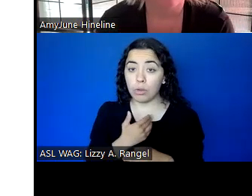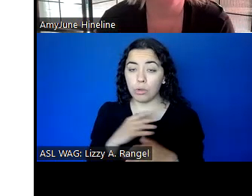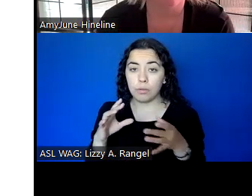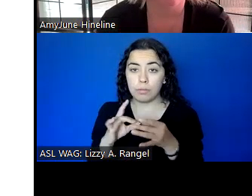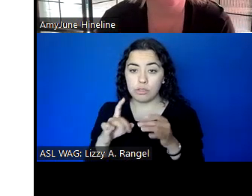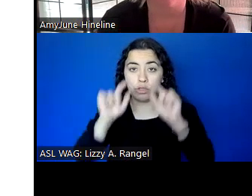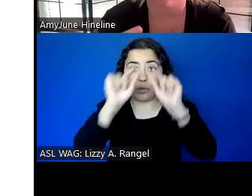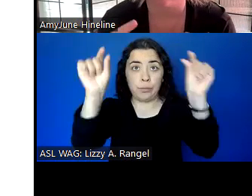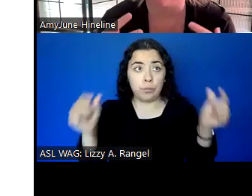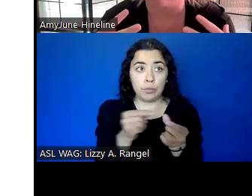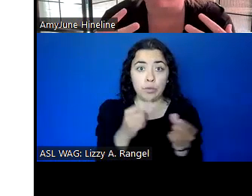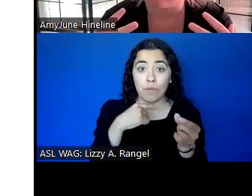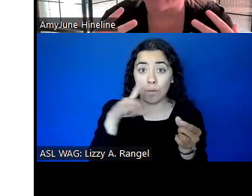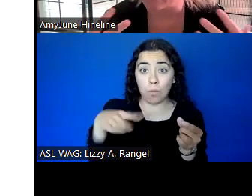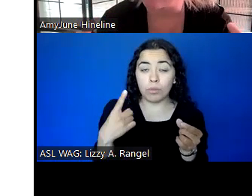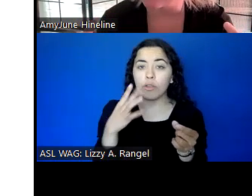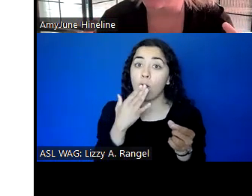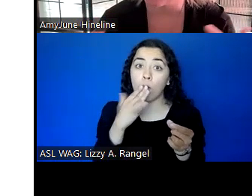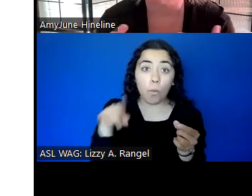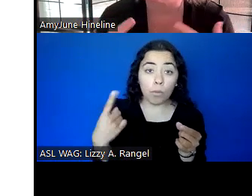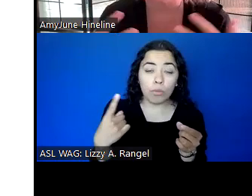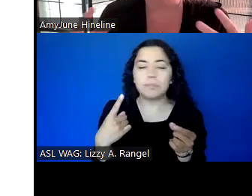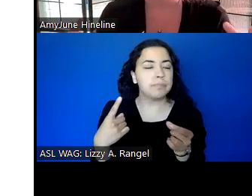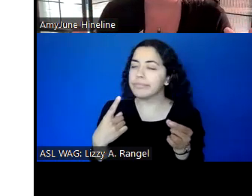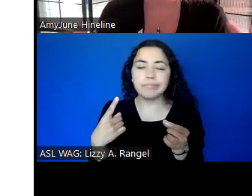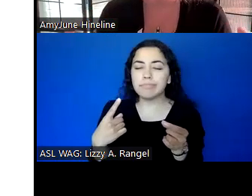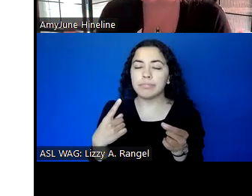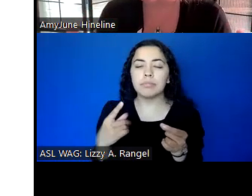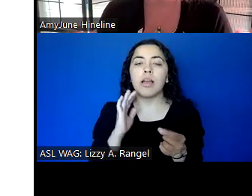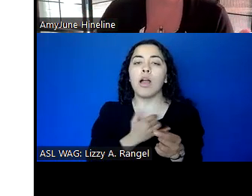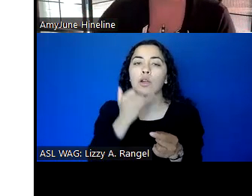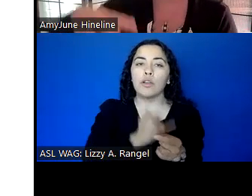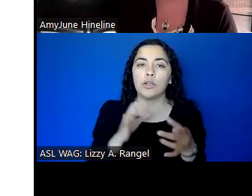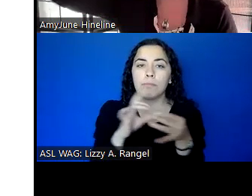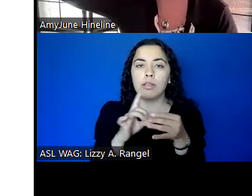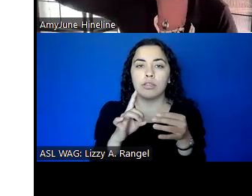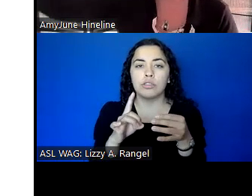The error message should be as specific as possible. You know, providing